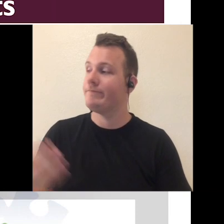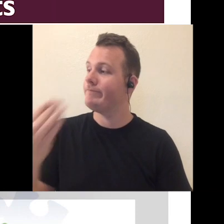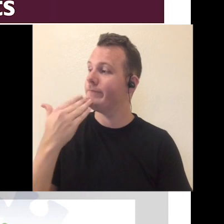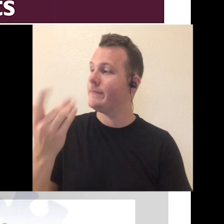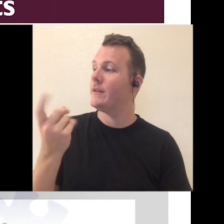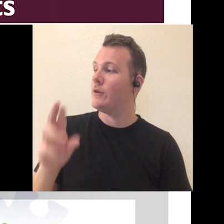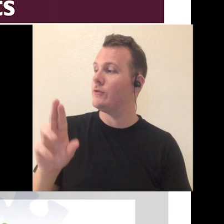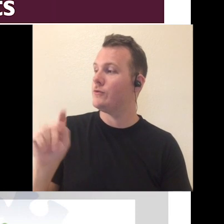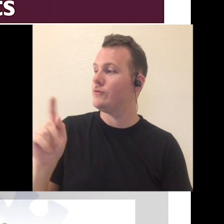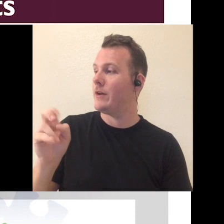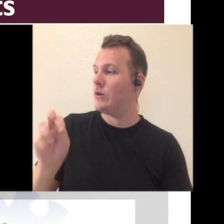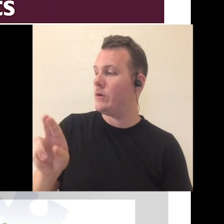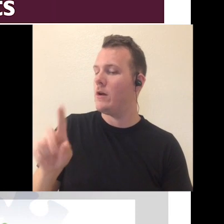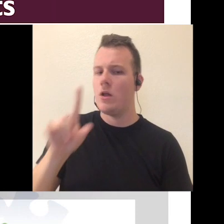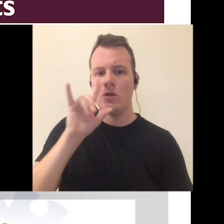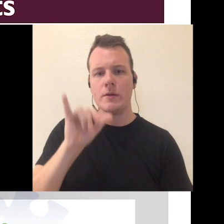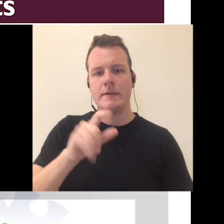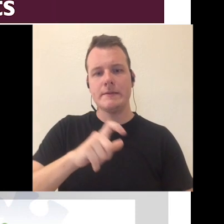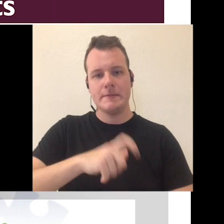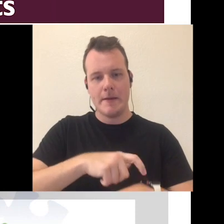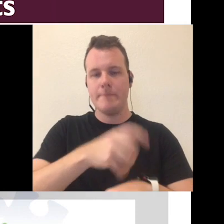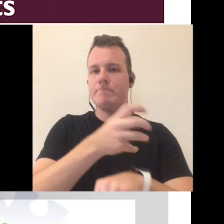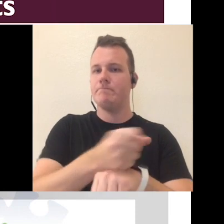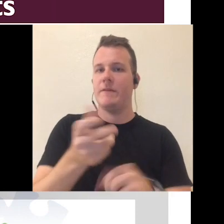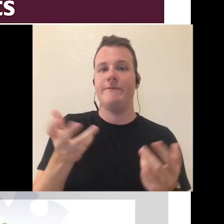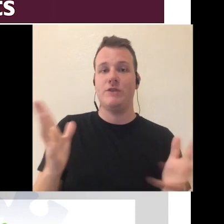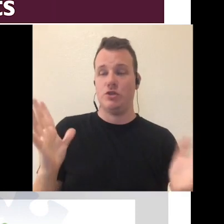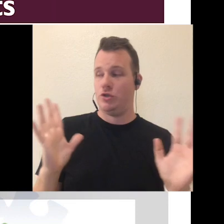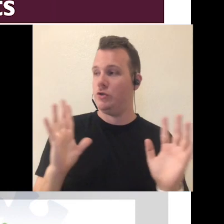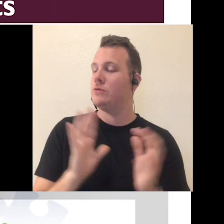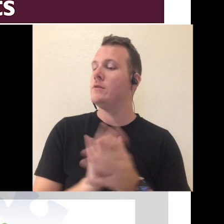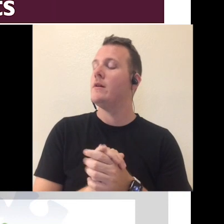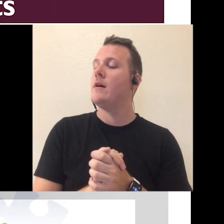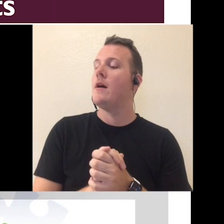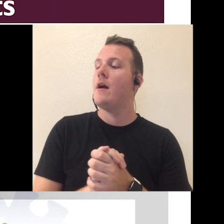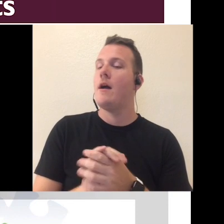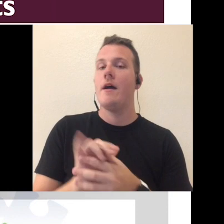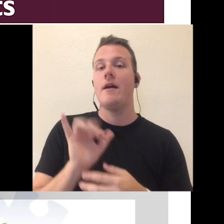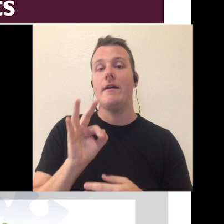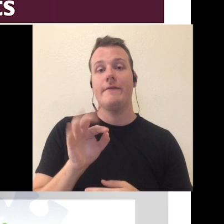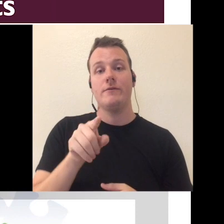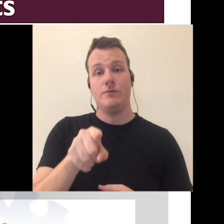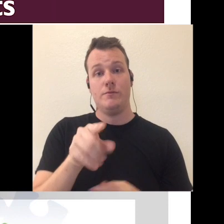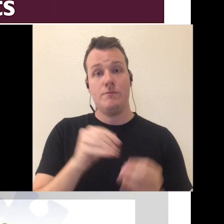Thank you Dr. Traynor. It looks like we are out of time for today's session. If